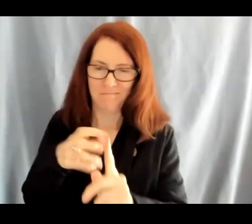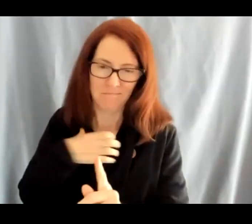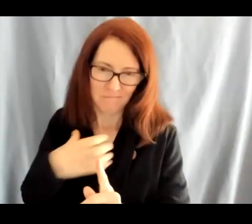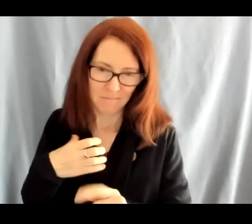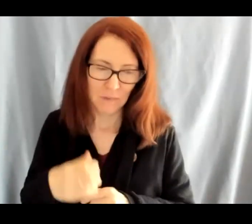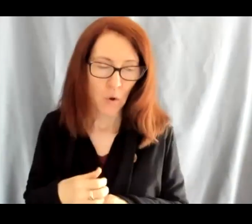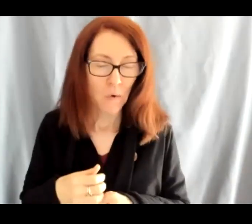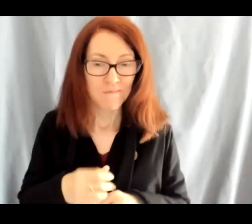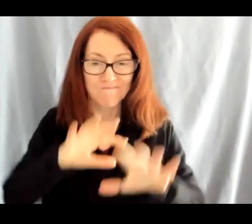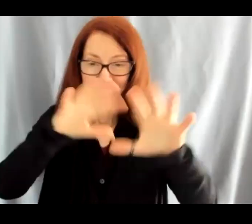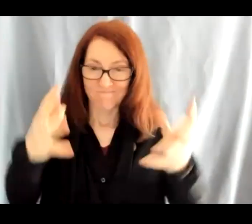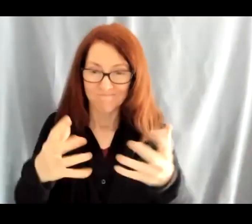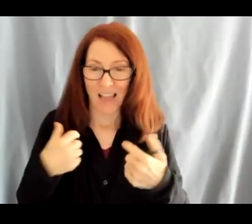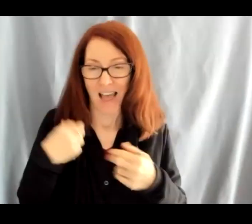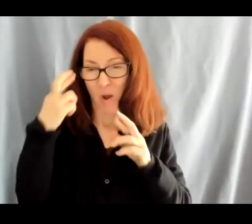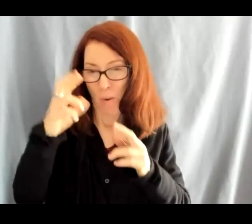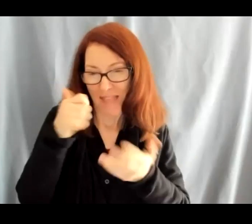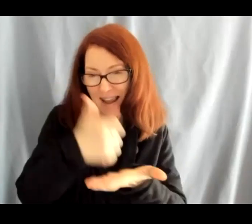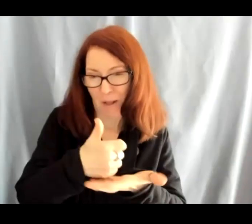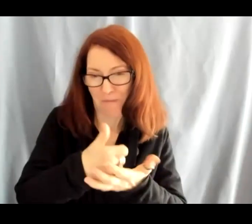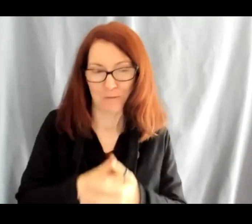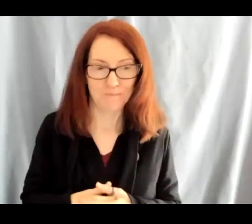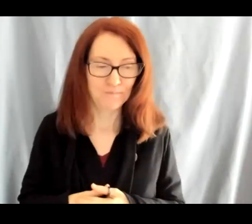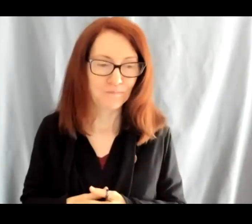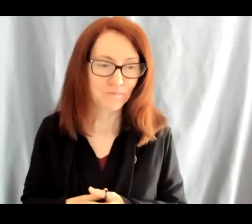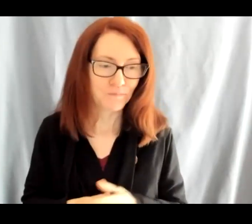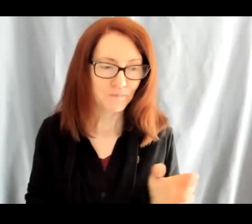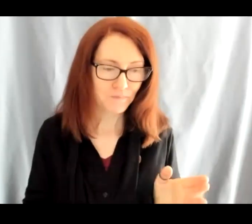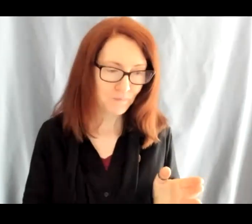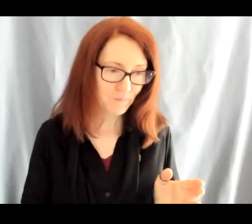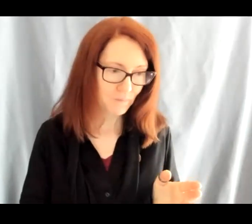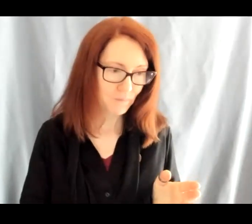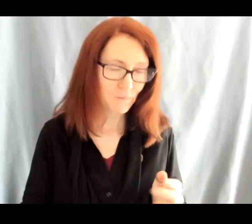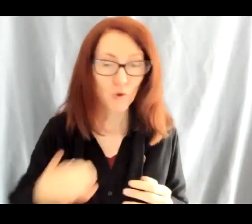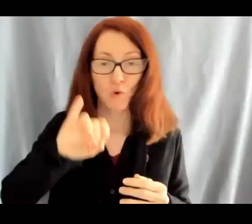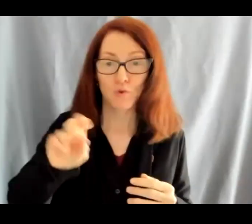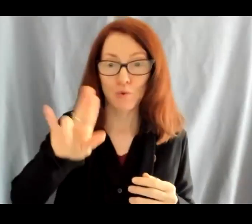That was really helpful thank you Camille um another question -